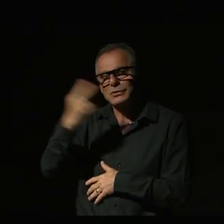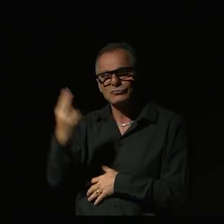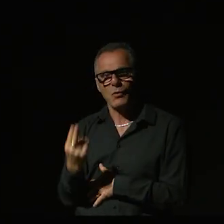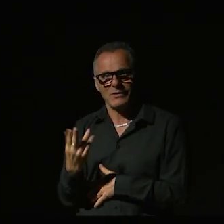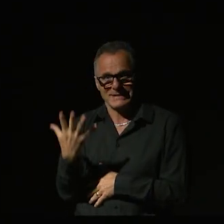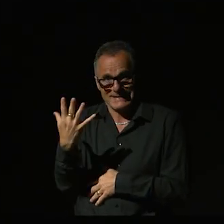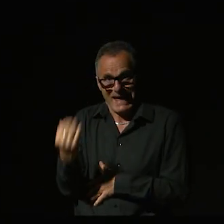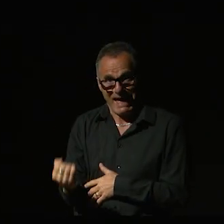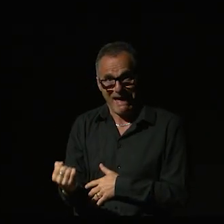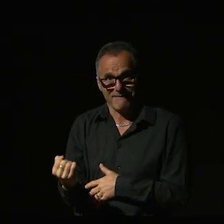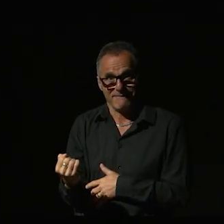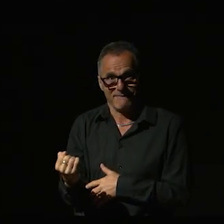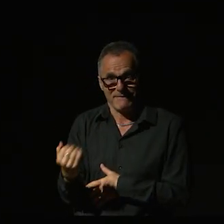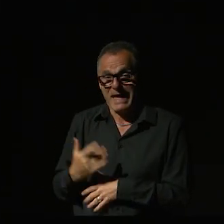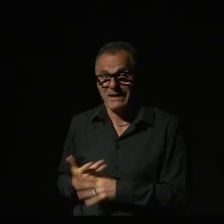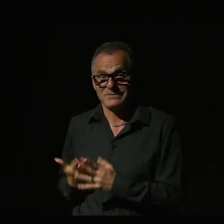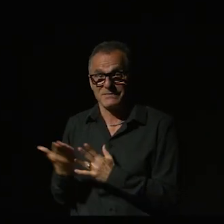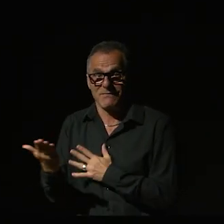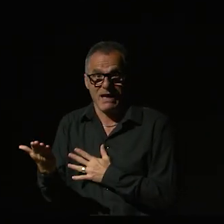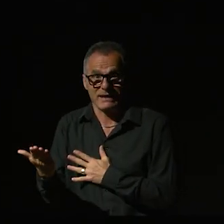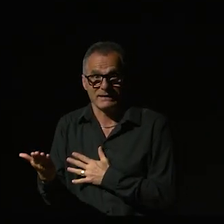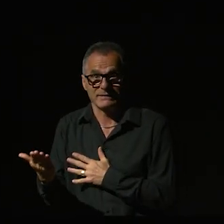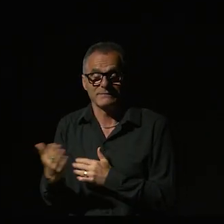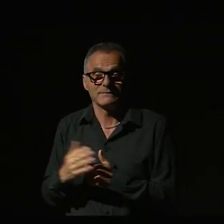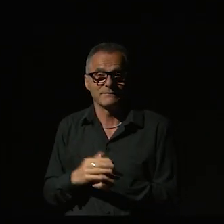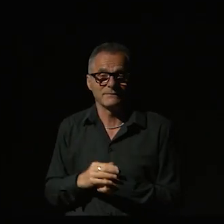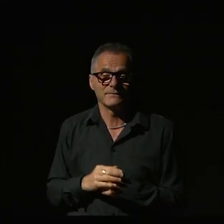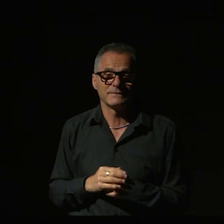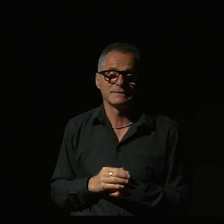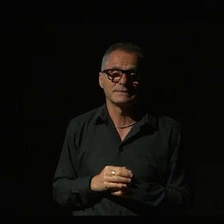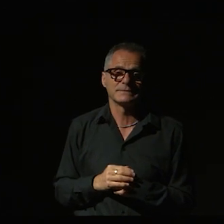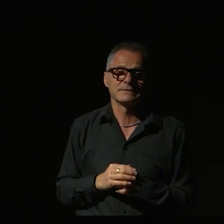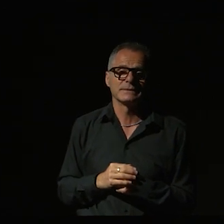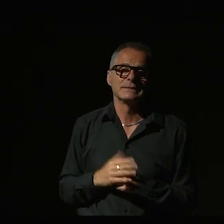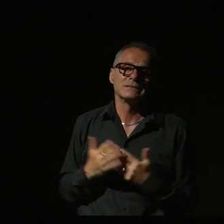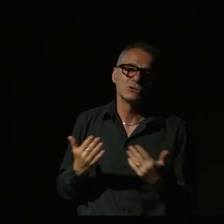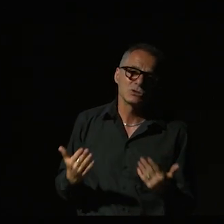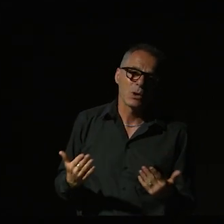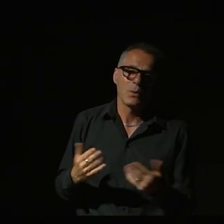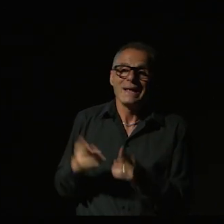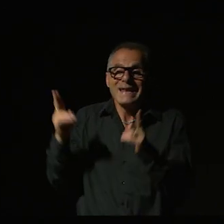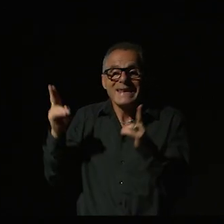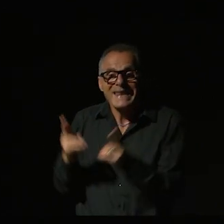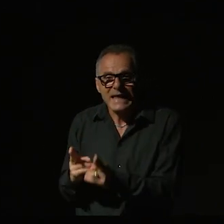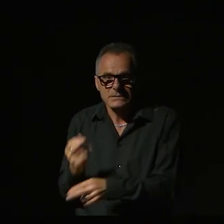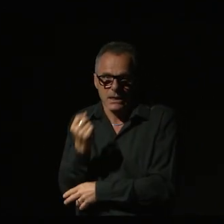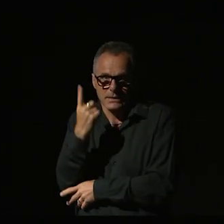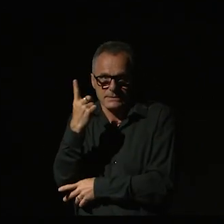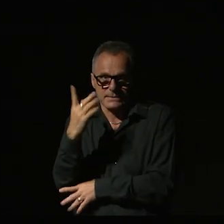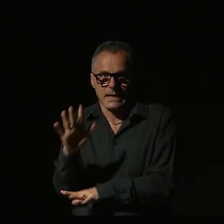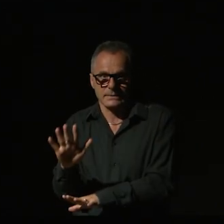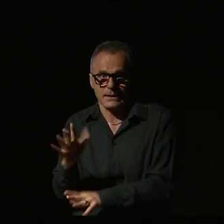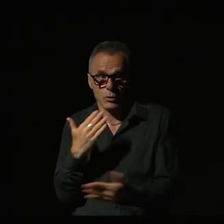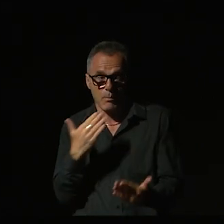or, for that matter, in general. So less understood than his brother one could argue.